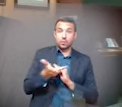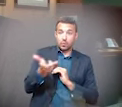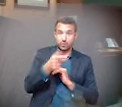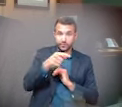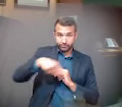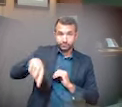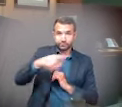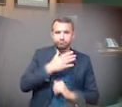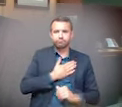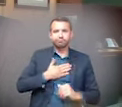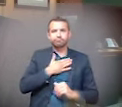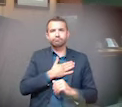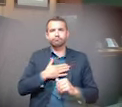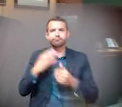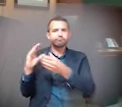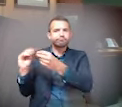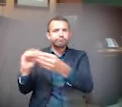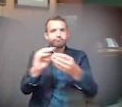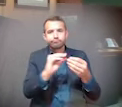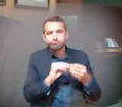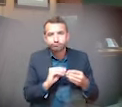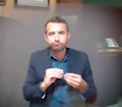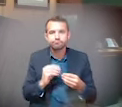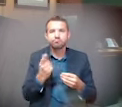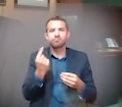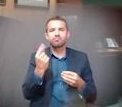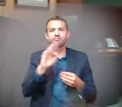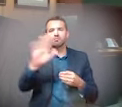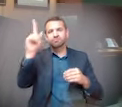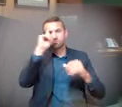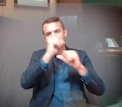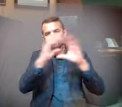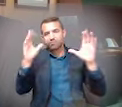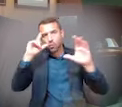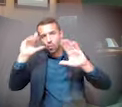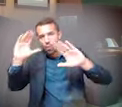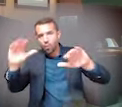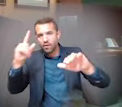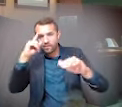to sort of talk about what are your hopes and visions for that world?